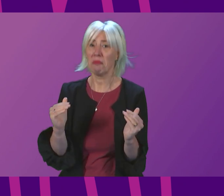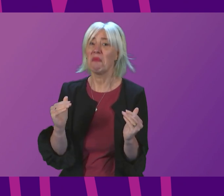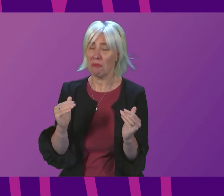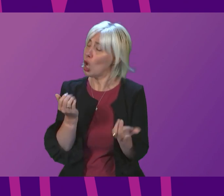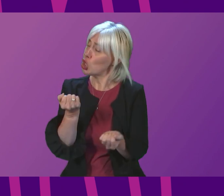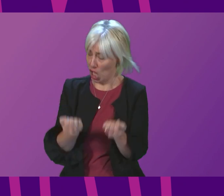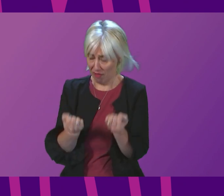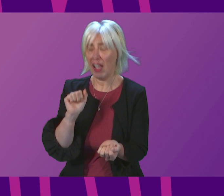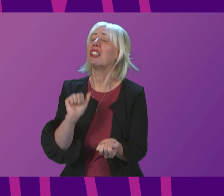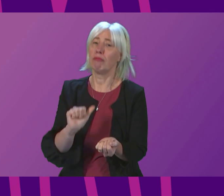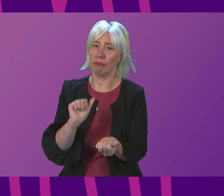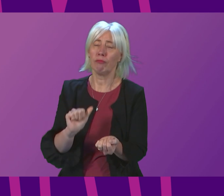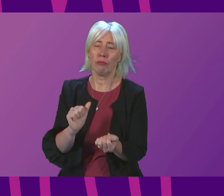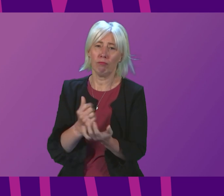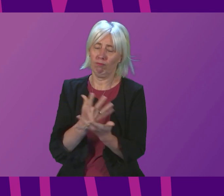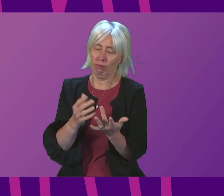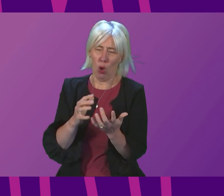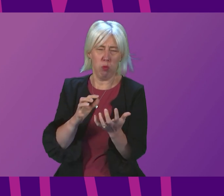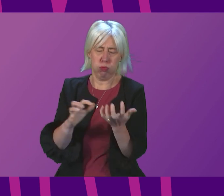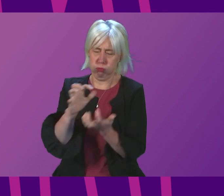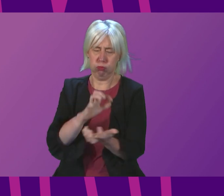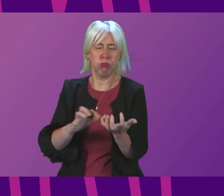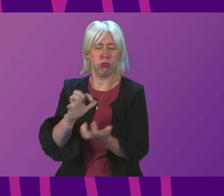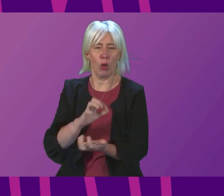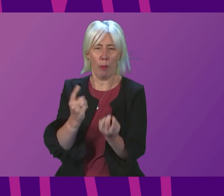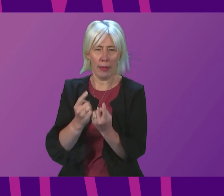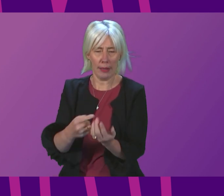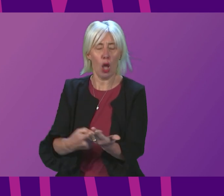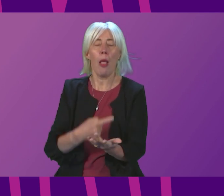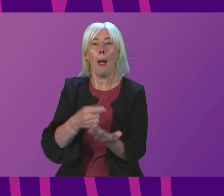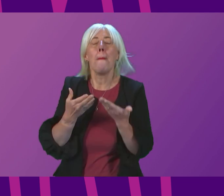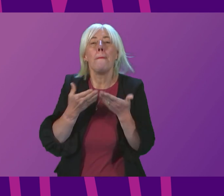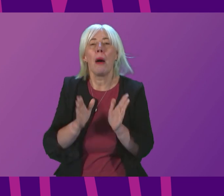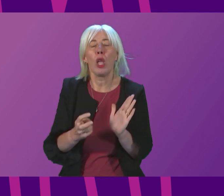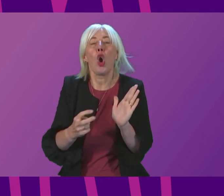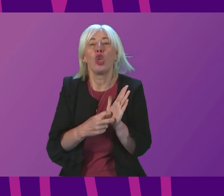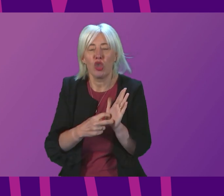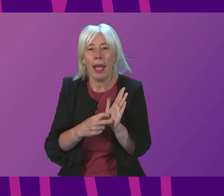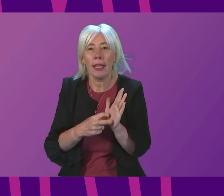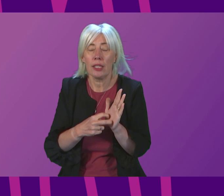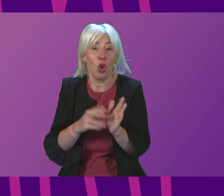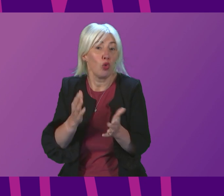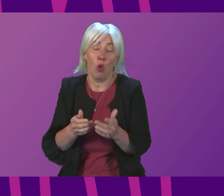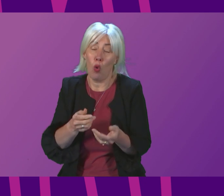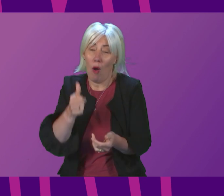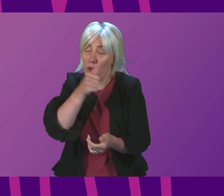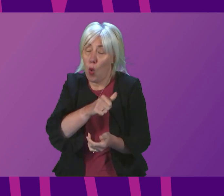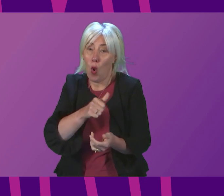There are a number of complexities, but the contracts in question are public contracts, so the buck stops with the Scottish Government.